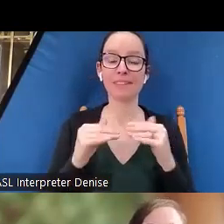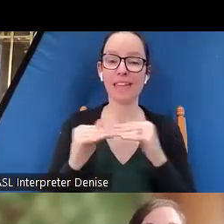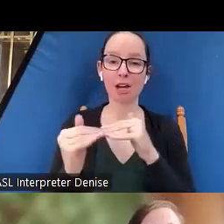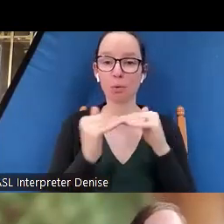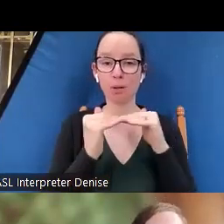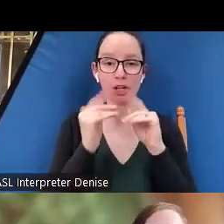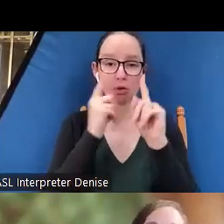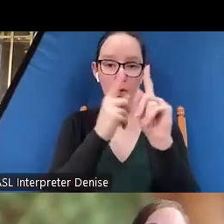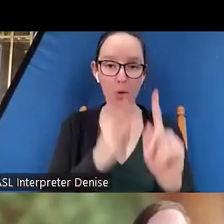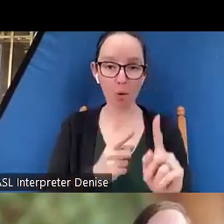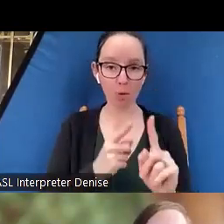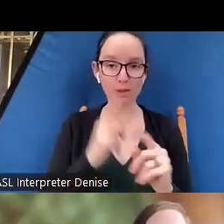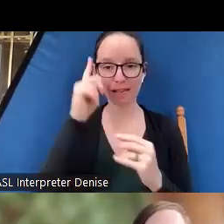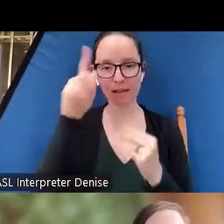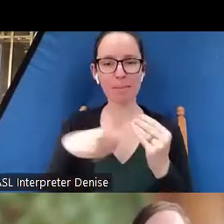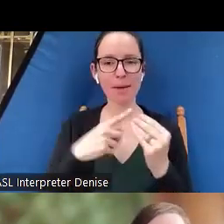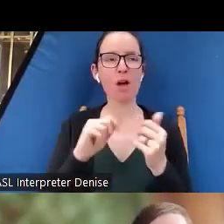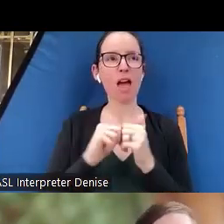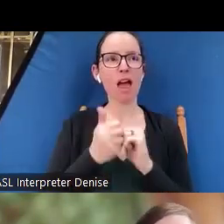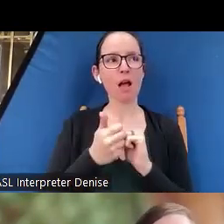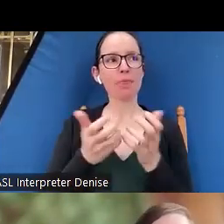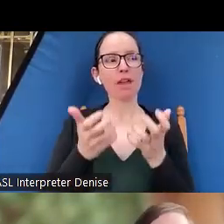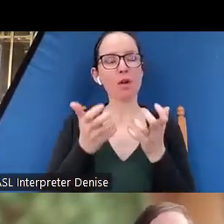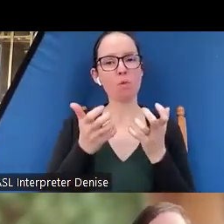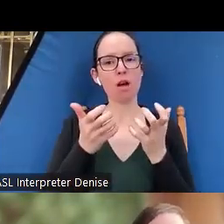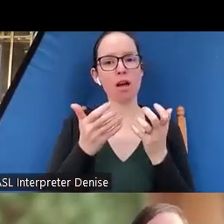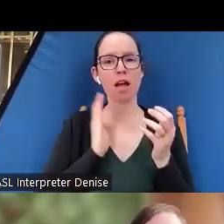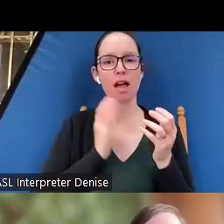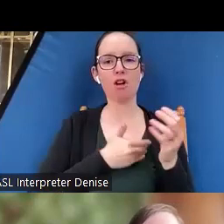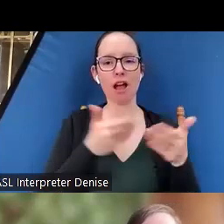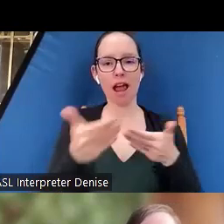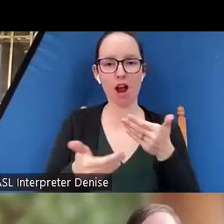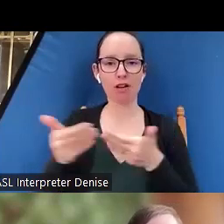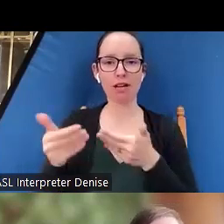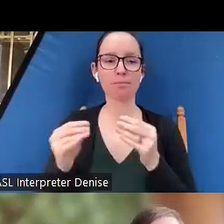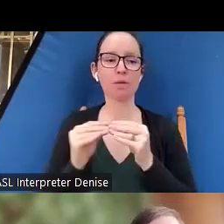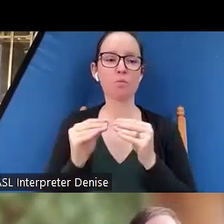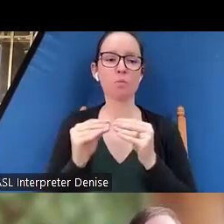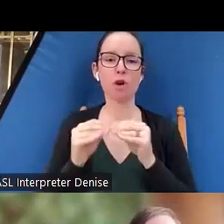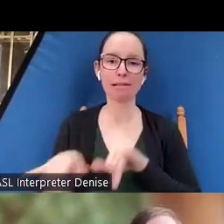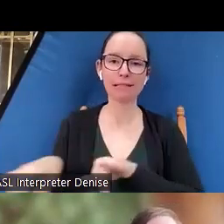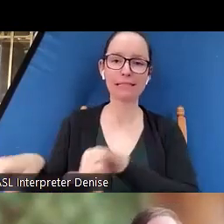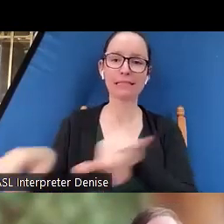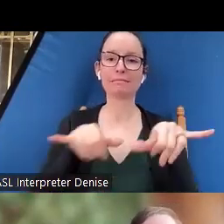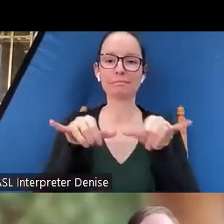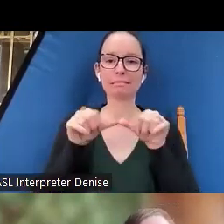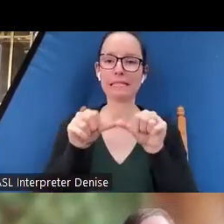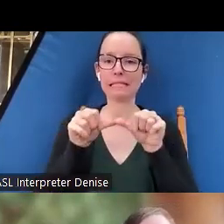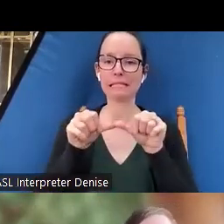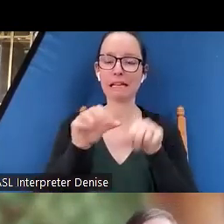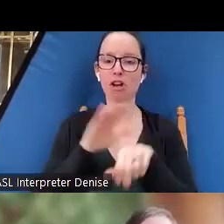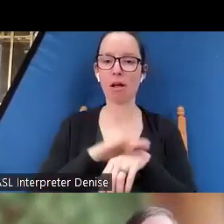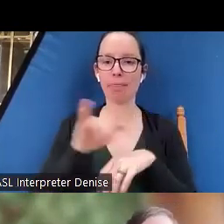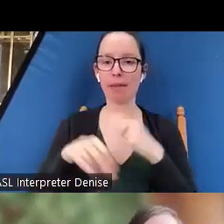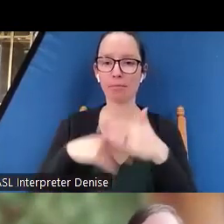how they wanted to do their hiring more consistently across project, the project, as well as then as I mentioned, sort of